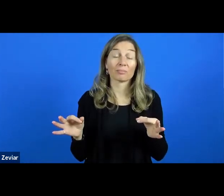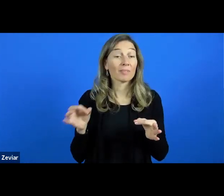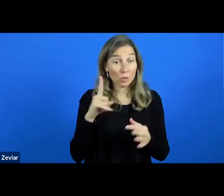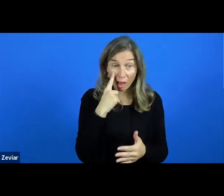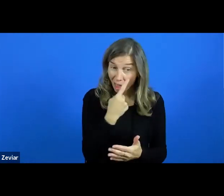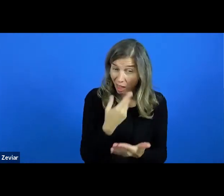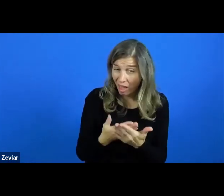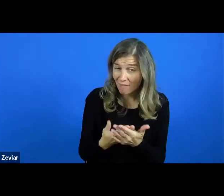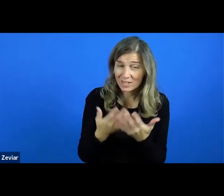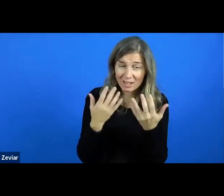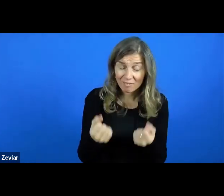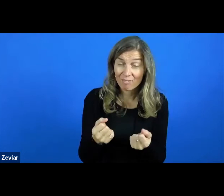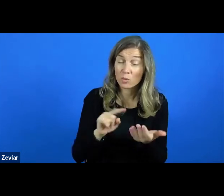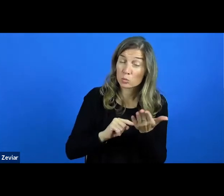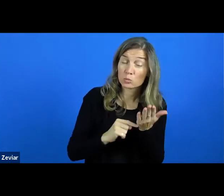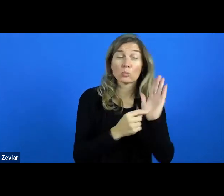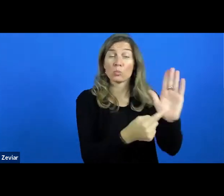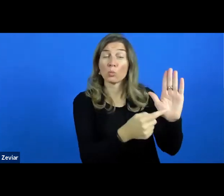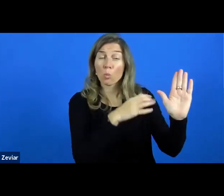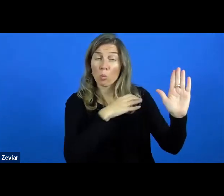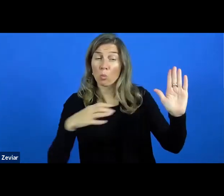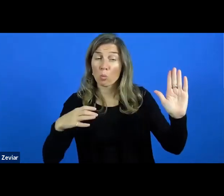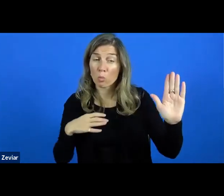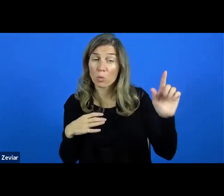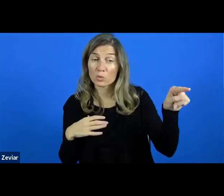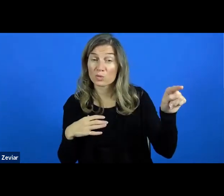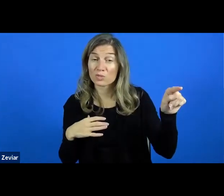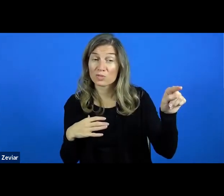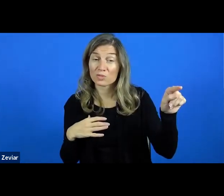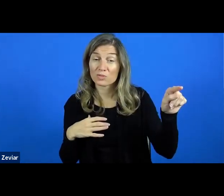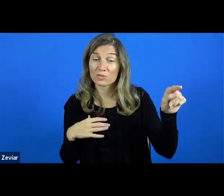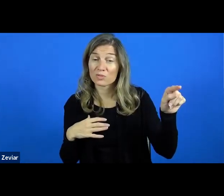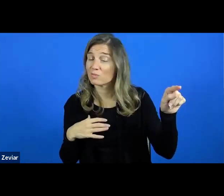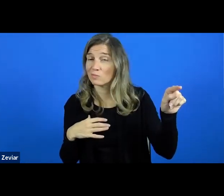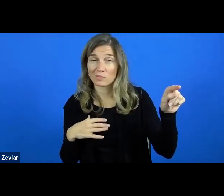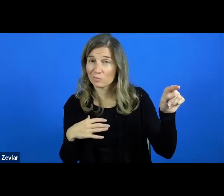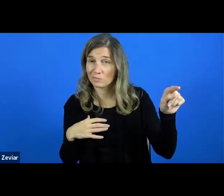which shows the EU funds are likely to perpetuate segregation,